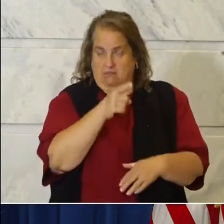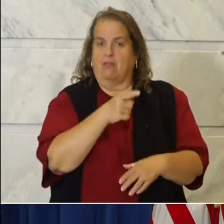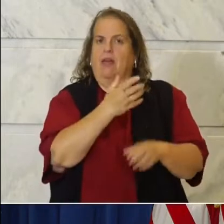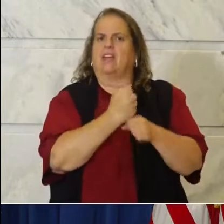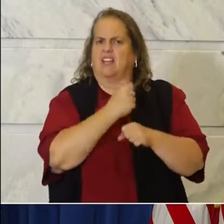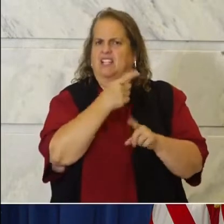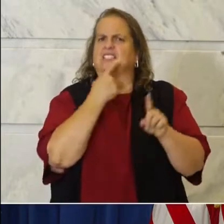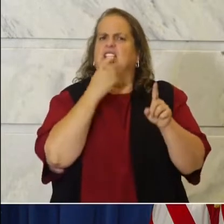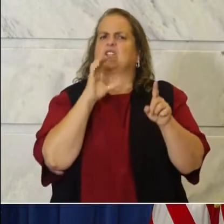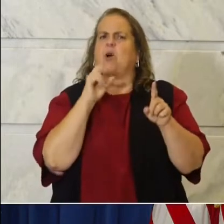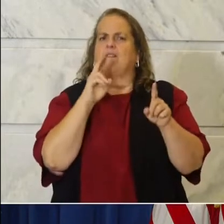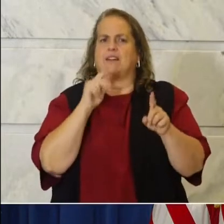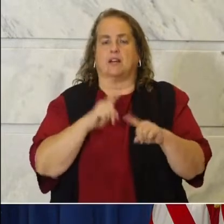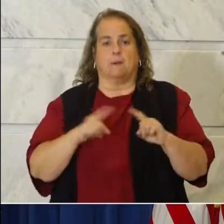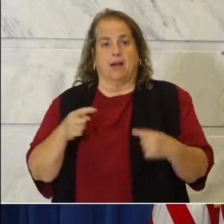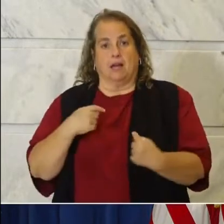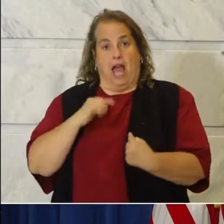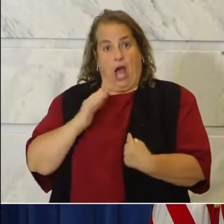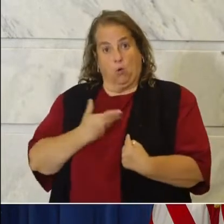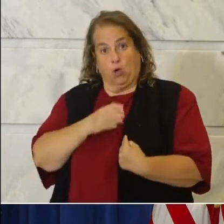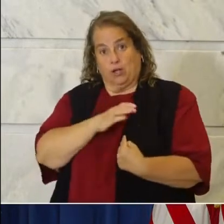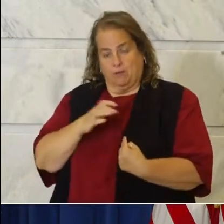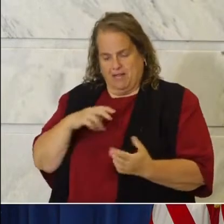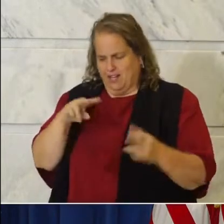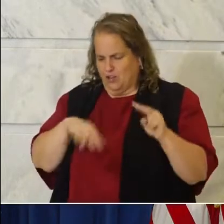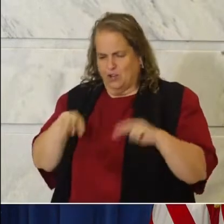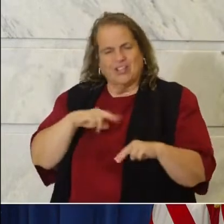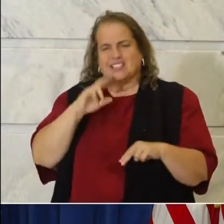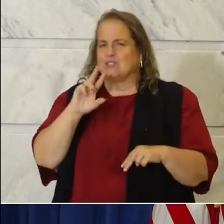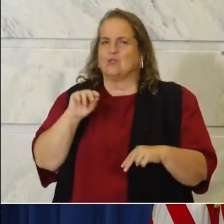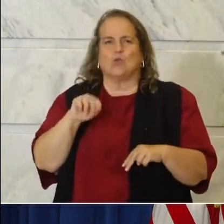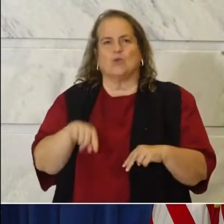to include these deaths. Is this small number of deaths as covert related were